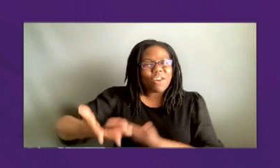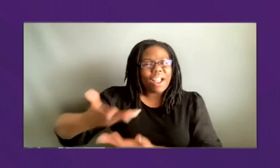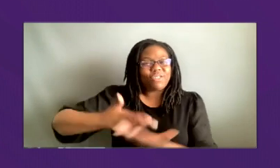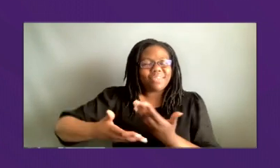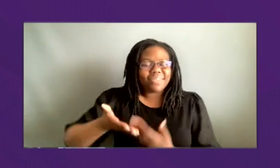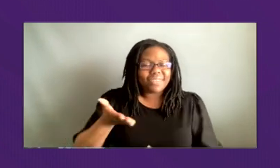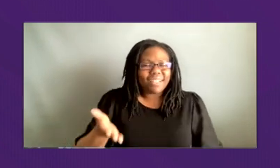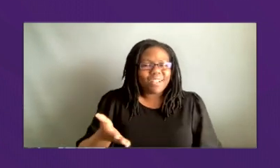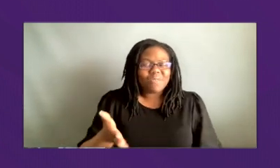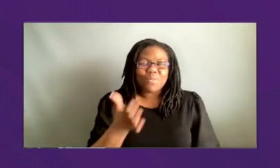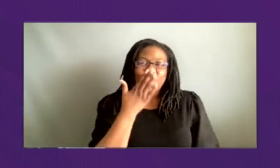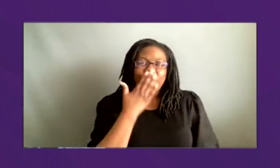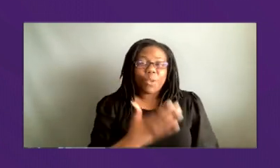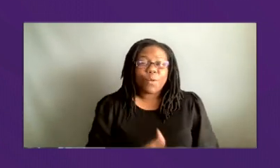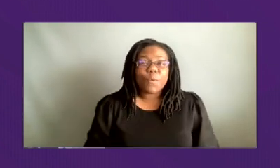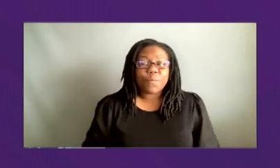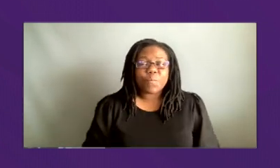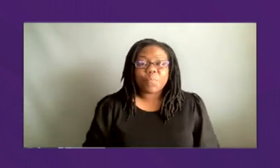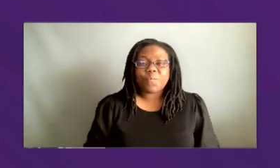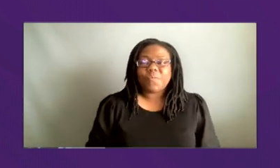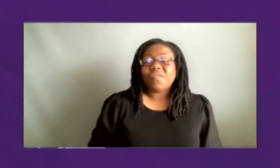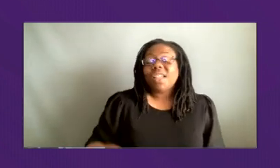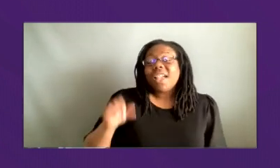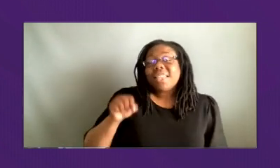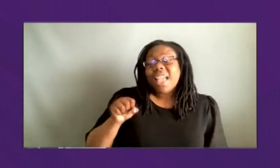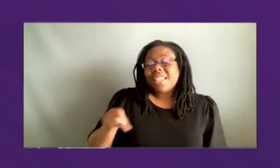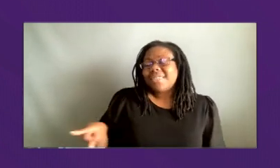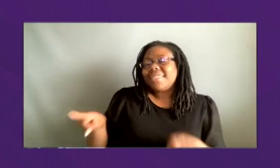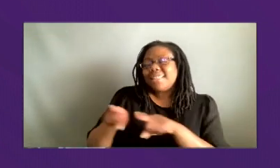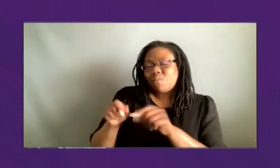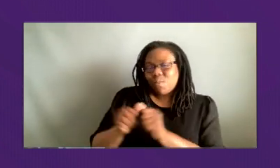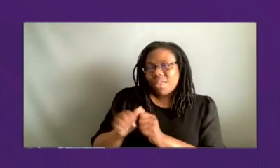So, yes, like Shannon was saying, thank you, everyone. We hope you enjoyed our session. We'll